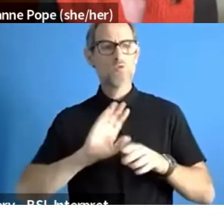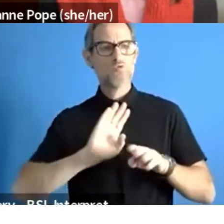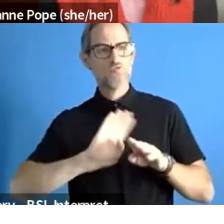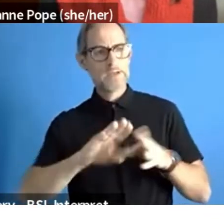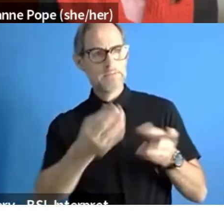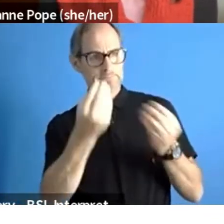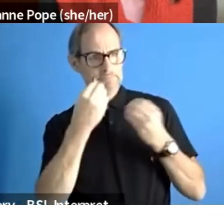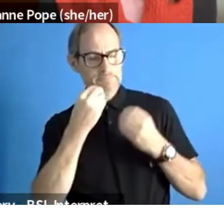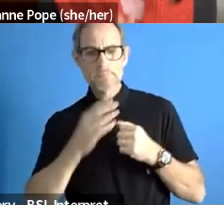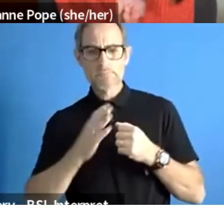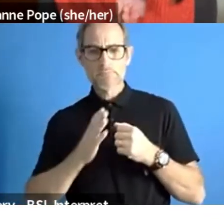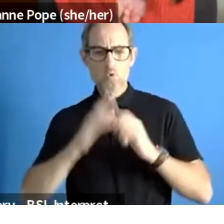It's been